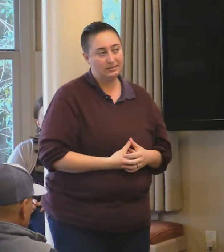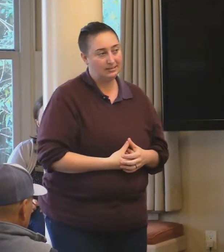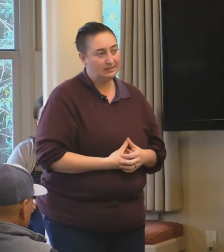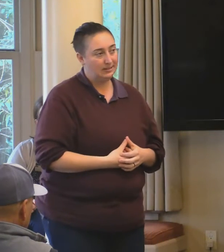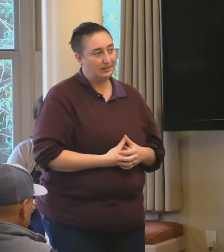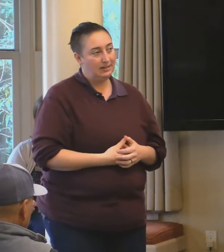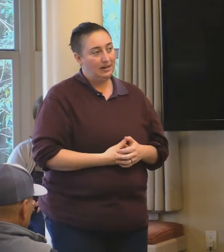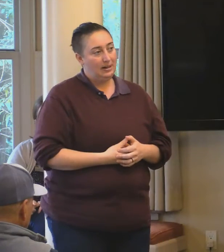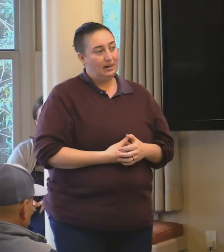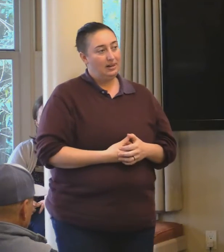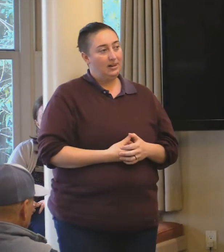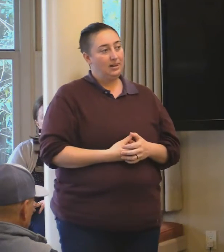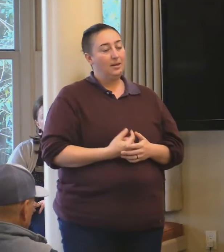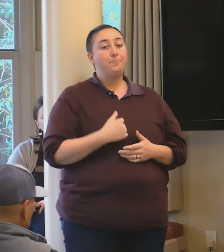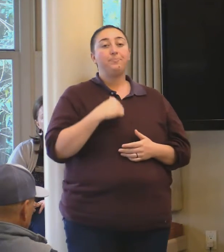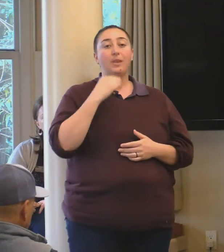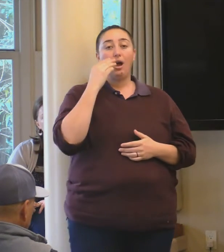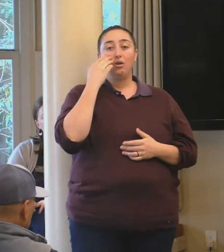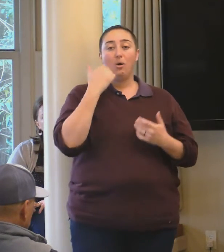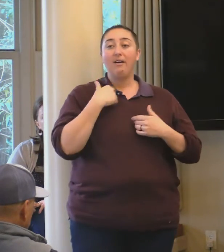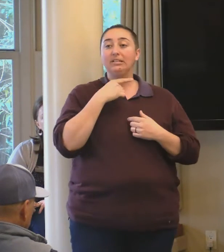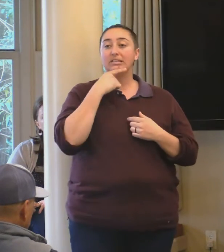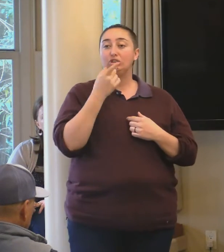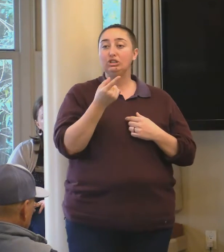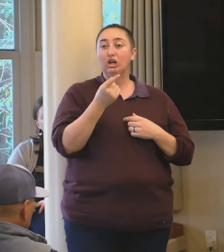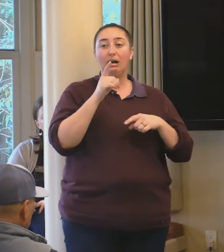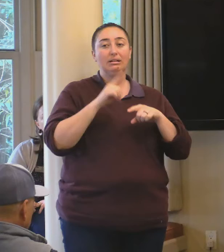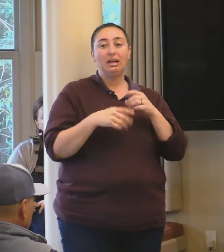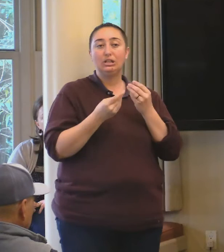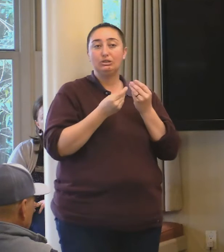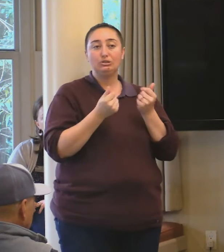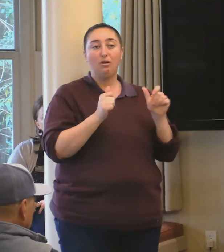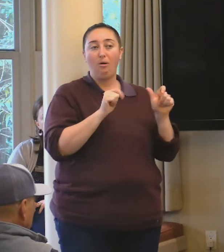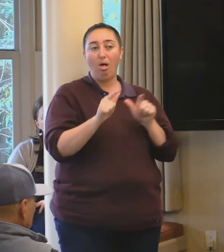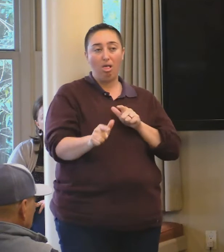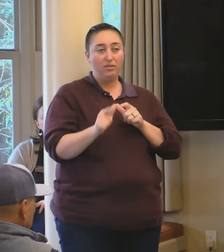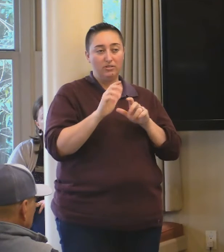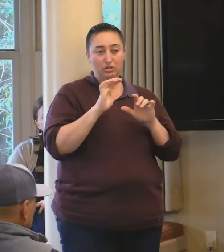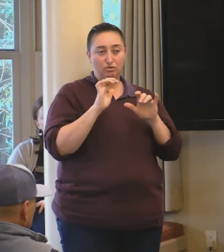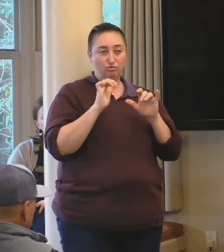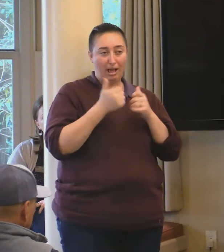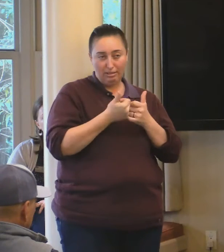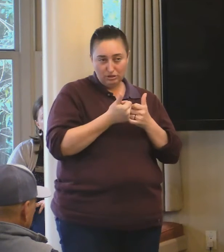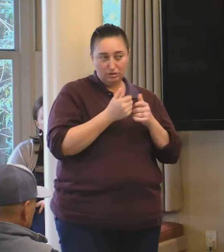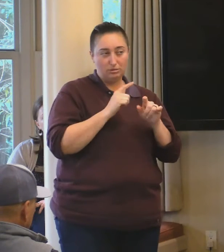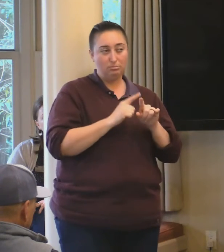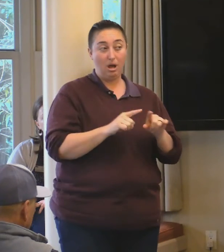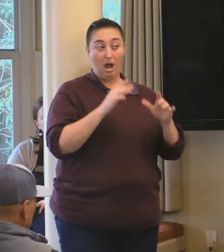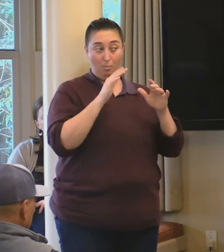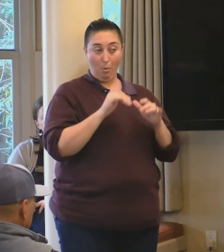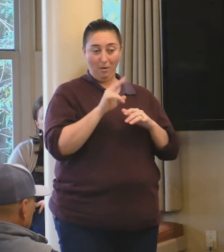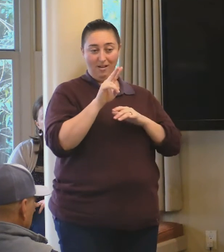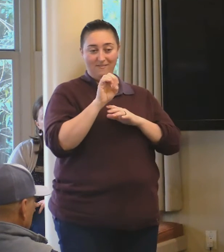can't hear them in the car. I know that having a hearing dog cannot solve all of these difficulties but I'm hoping that Vessi will